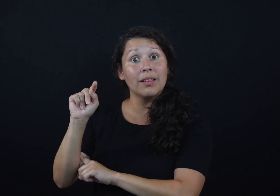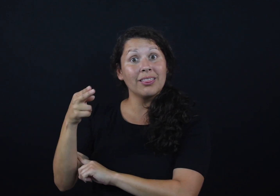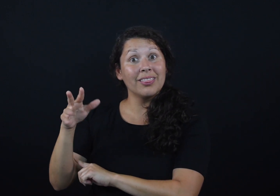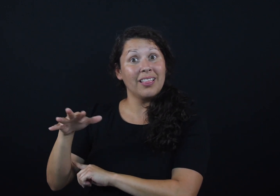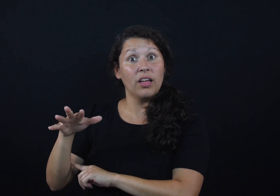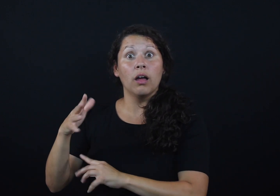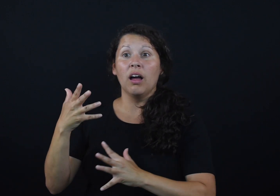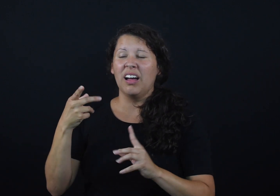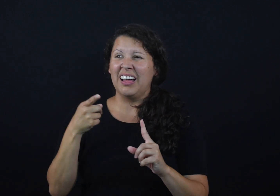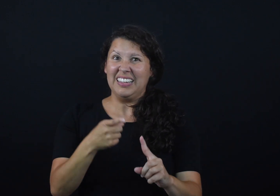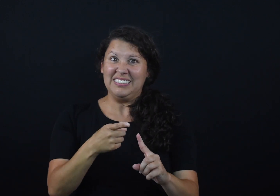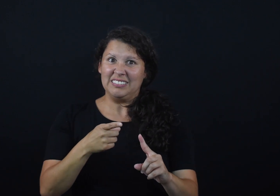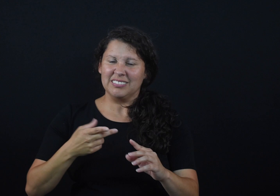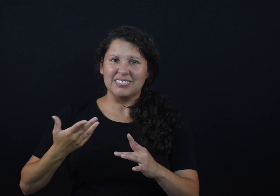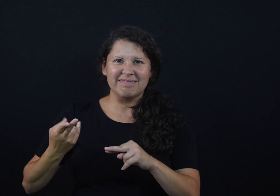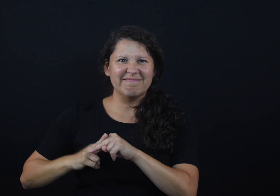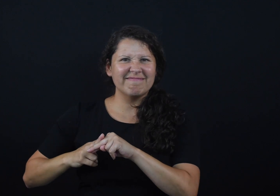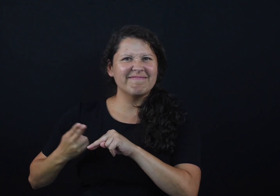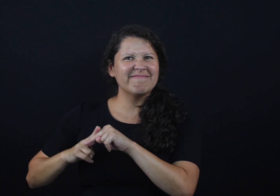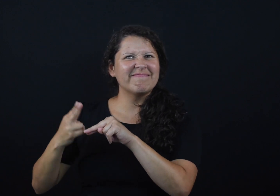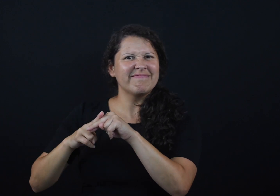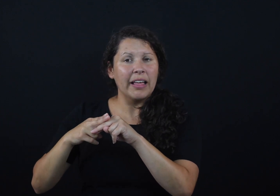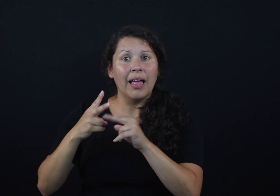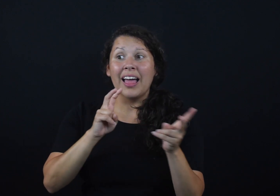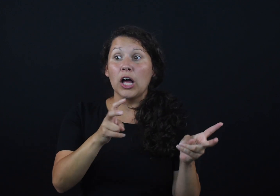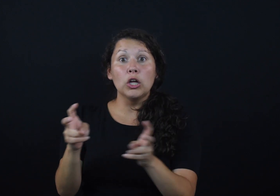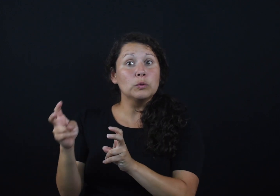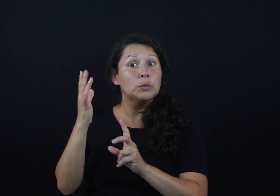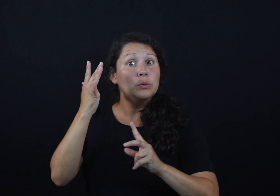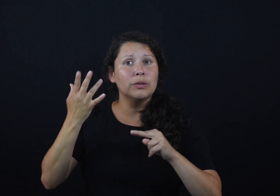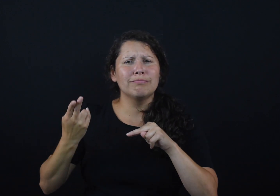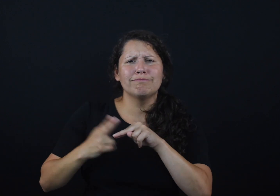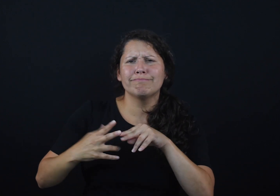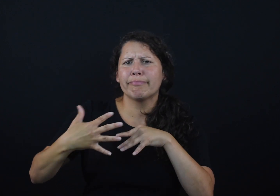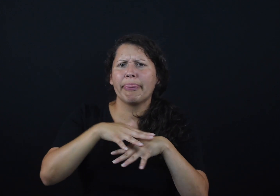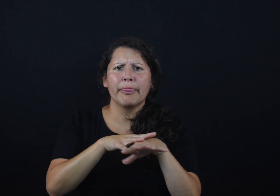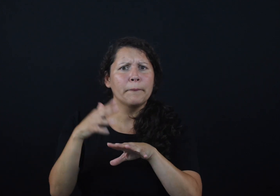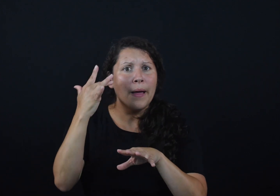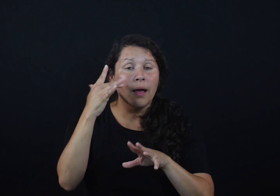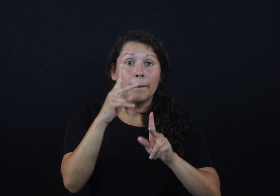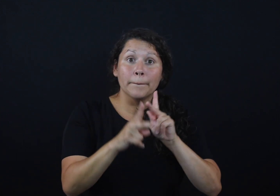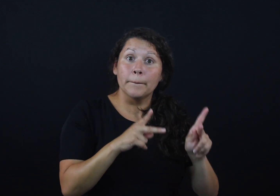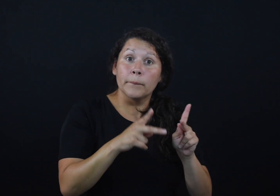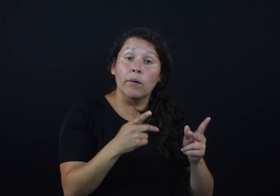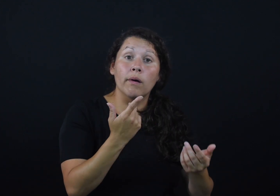highlight a rise in overlapping issues among people who inject drugs and people who